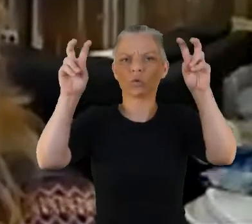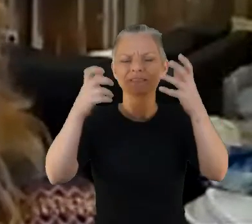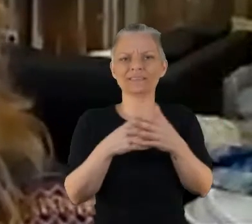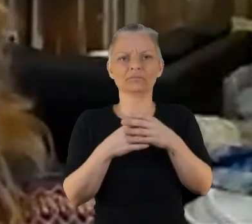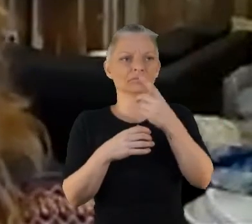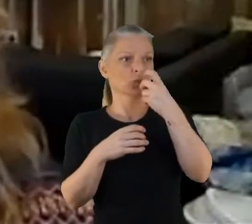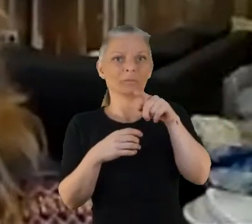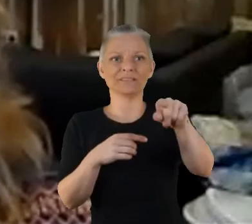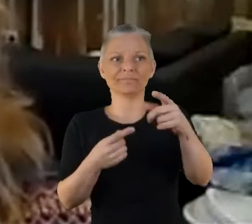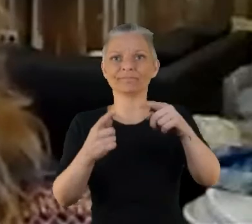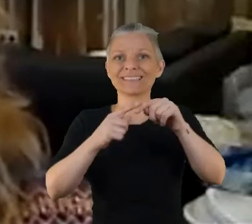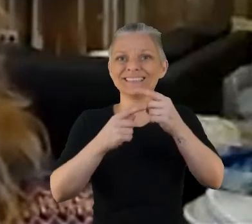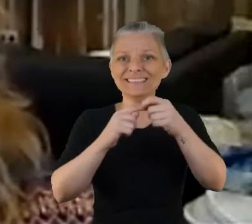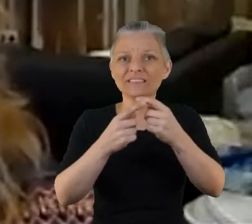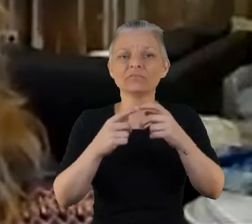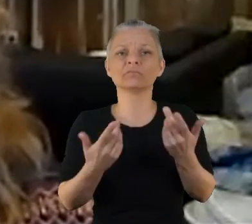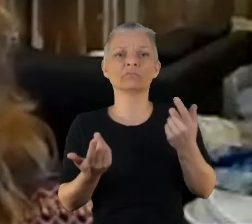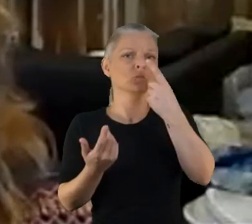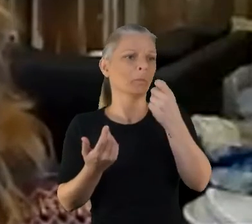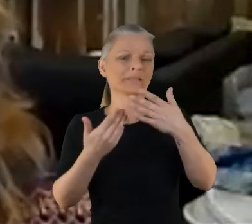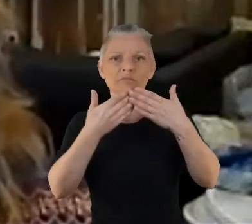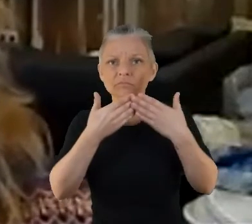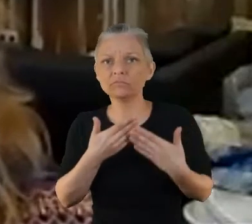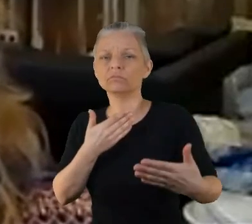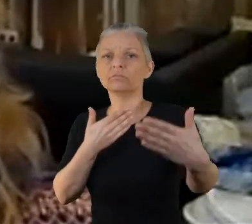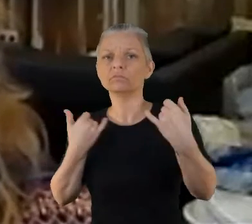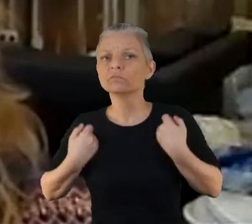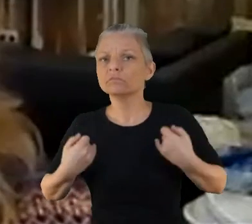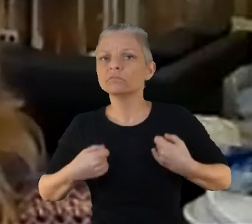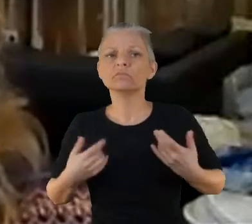It can be about knitting, it can be about a long term condition, it can be about being a parent.